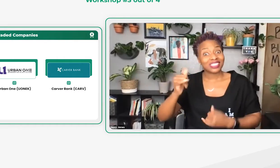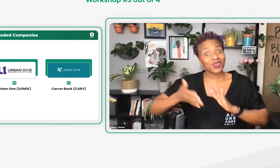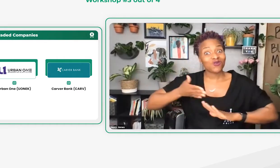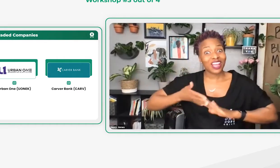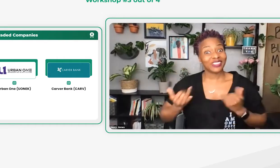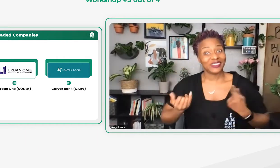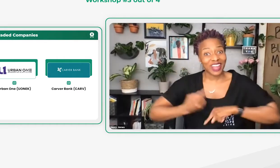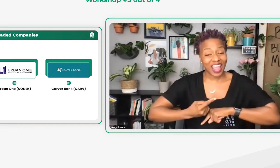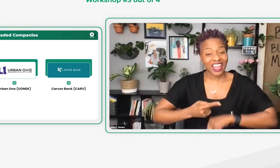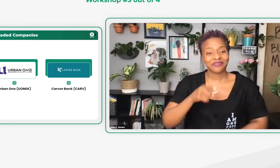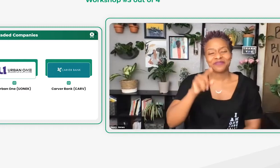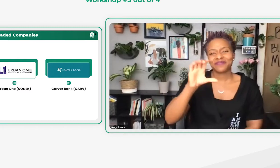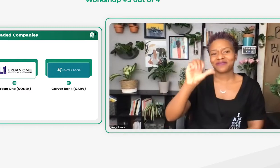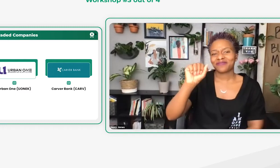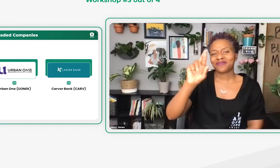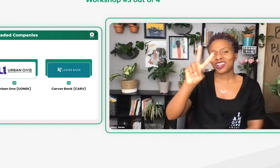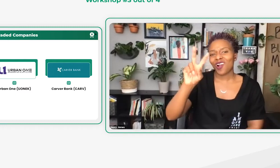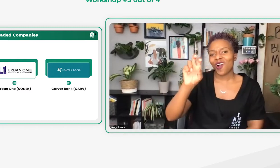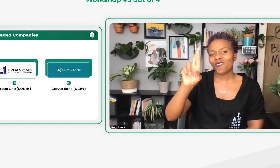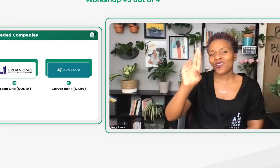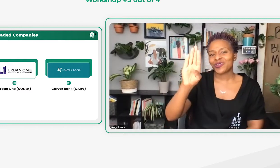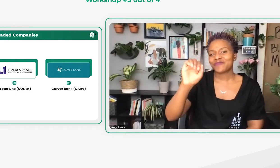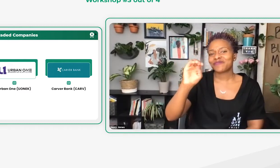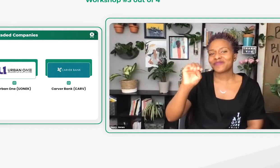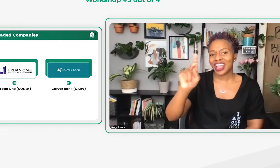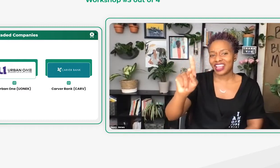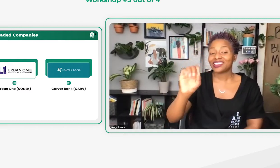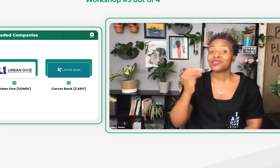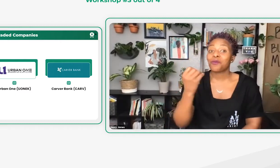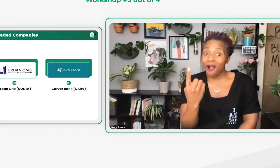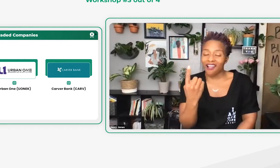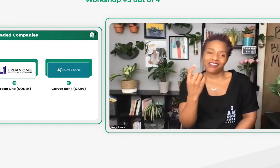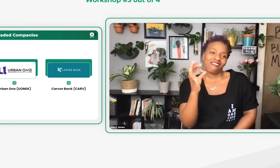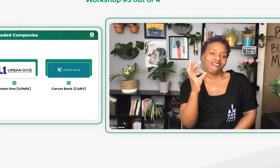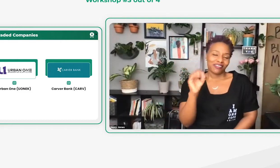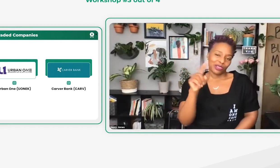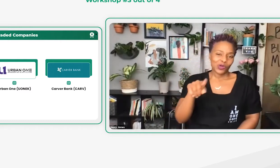There are 20 or 21 still existing in the United States together. Carver bank is one of those